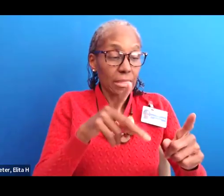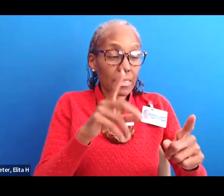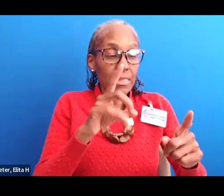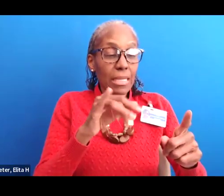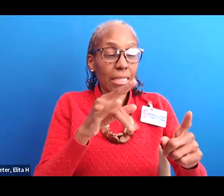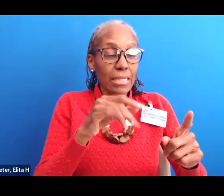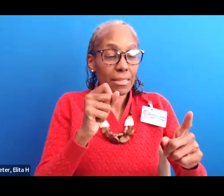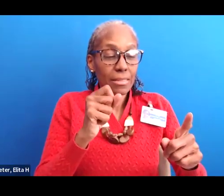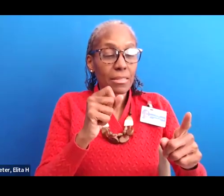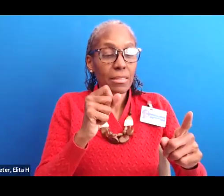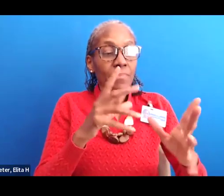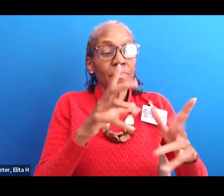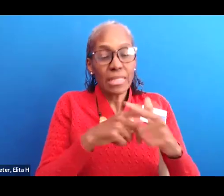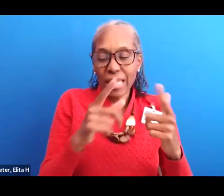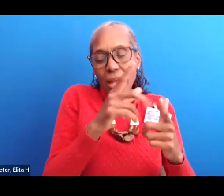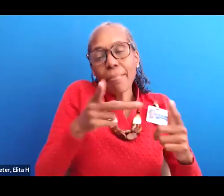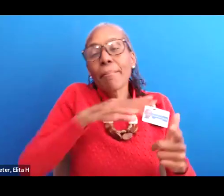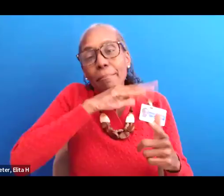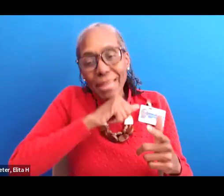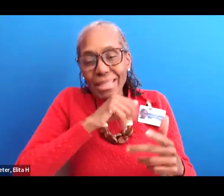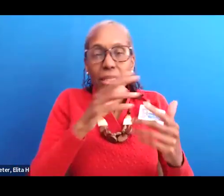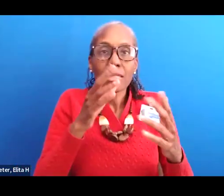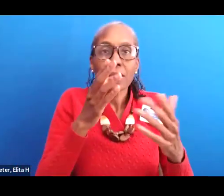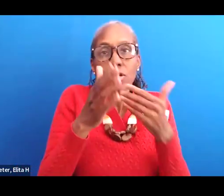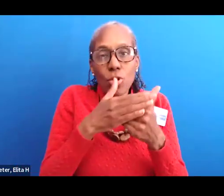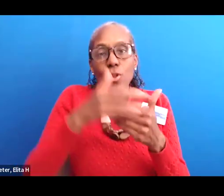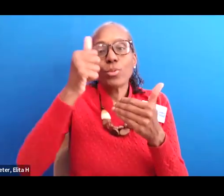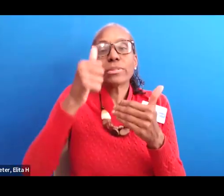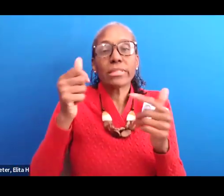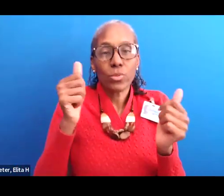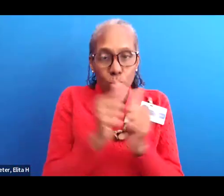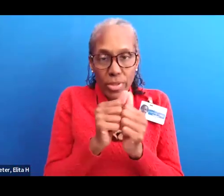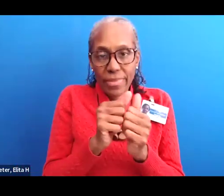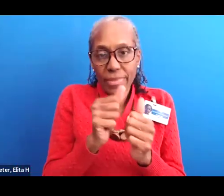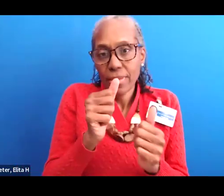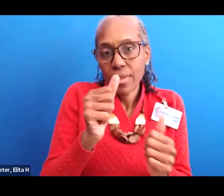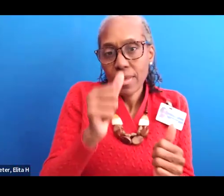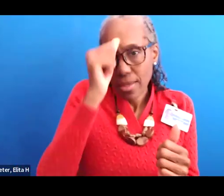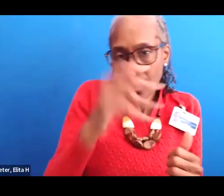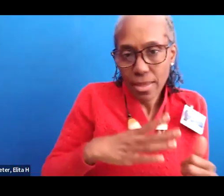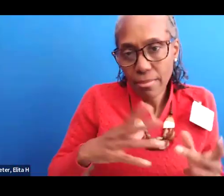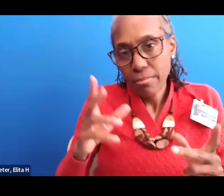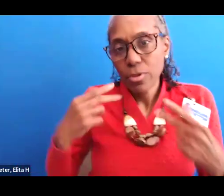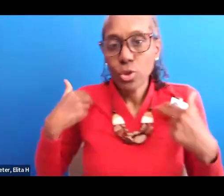Pig is the most compatible animal with the human being. That's where now insulin is made in the laboratory.